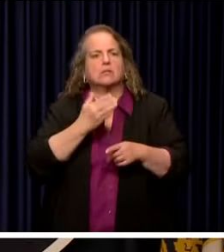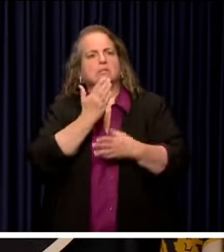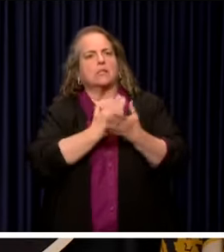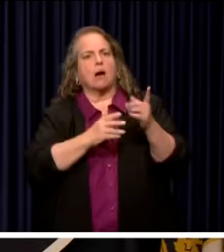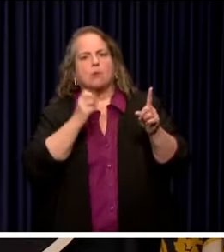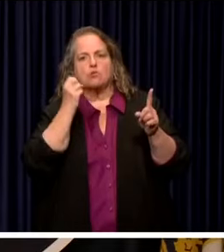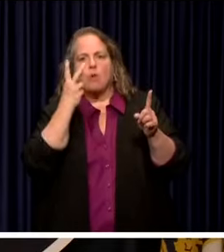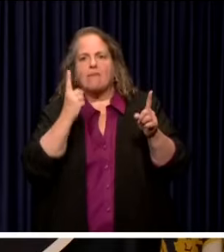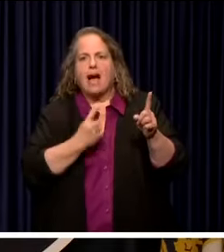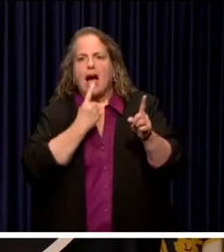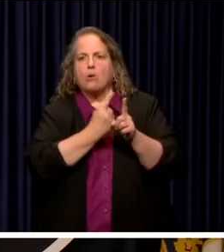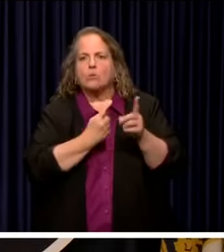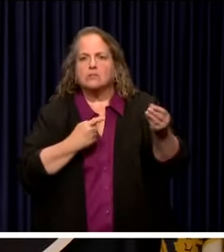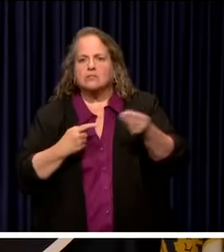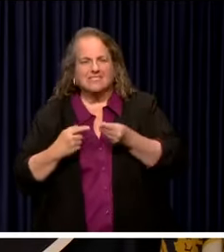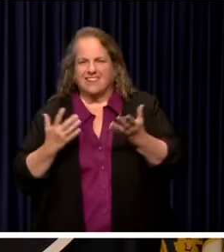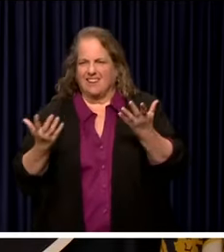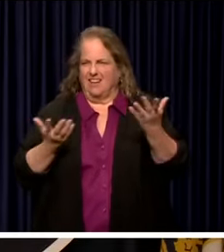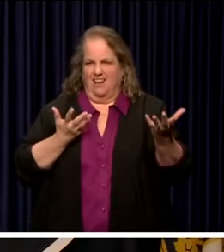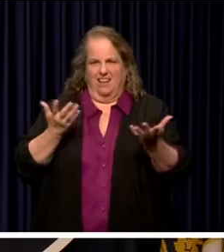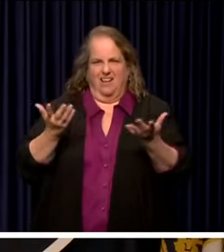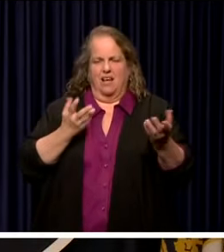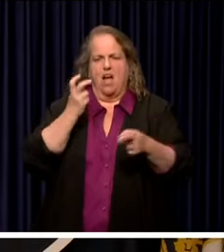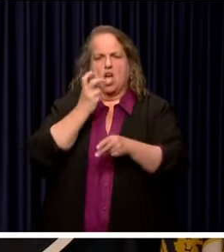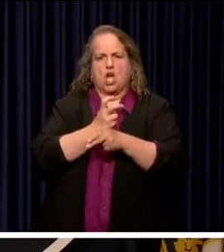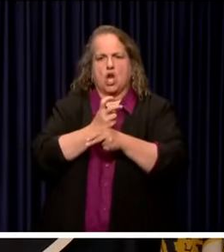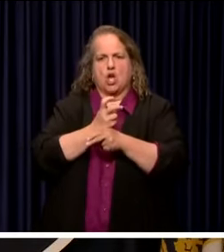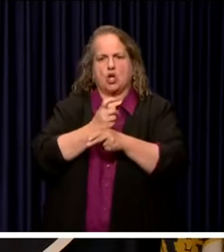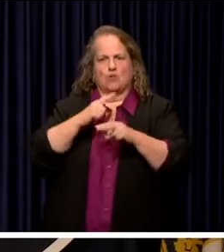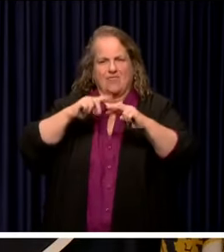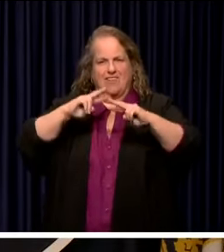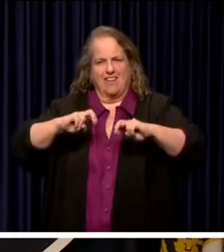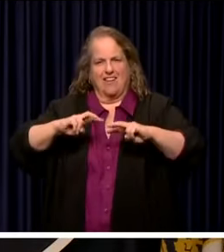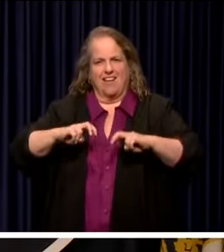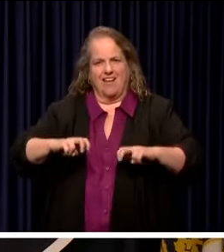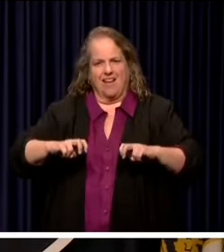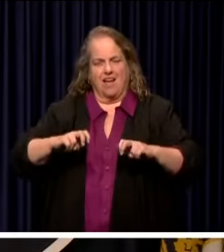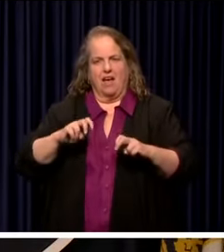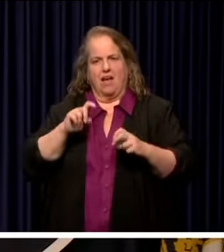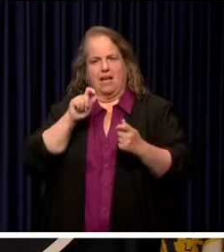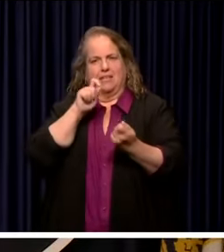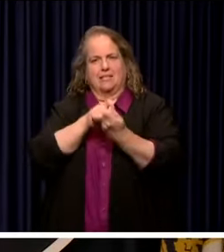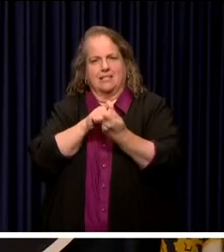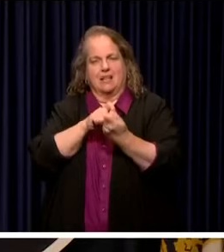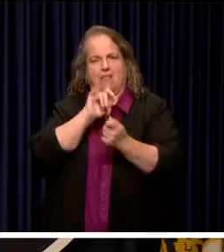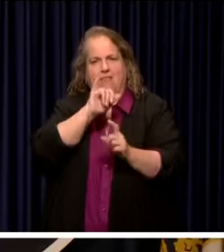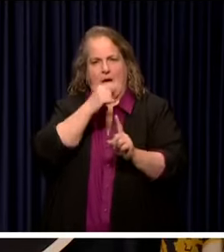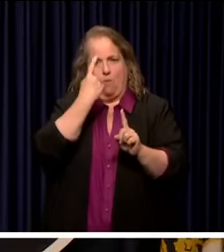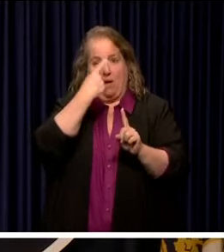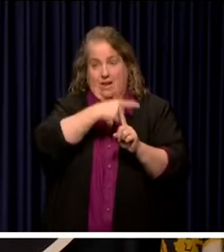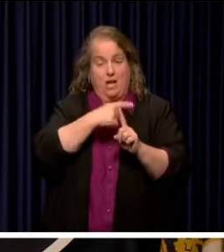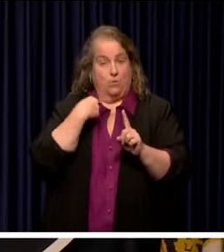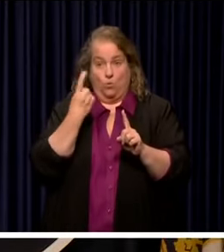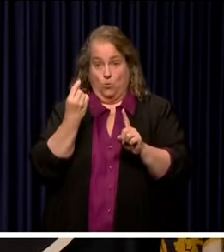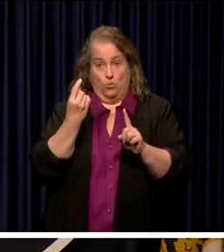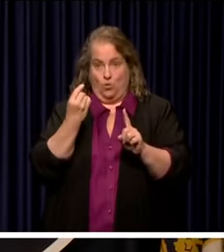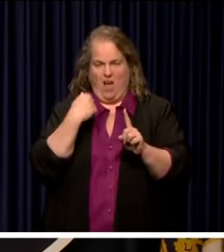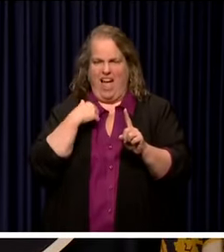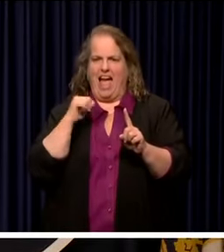TESTING -- GOING TO SPEND MOST OF THE DAY TALKING ABOUT ADDITIONAL TESTING SITES AND CAPACITY.